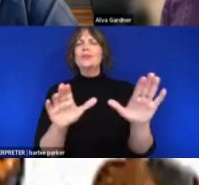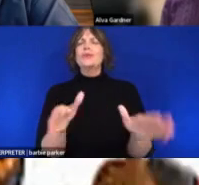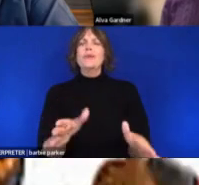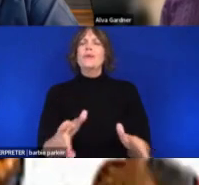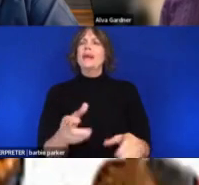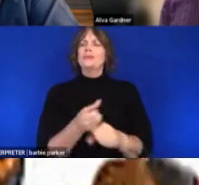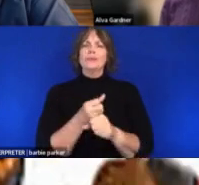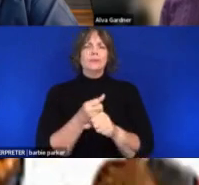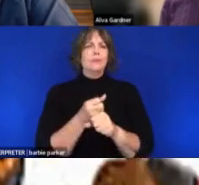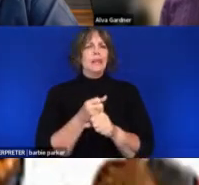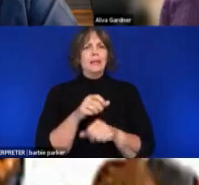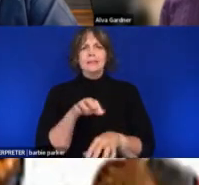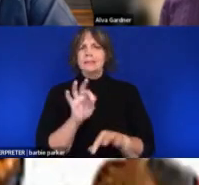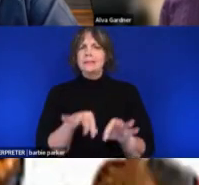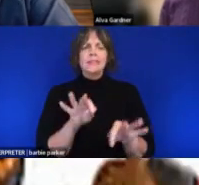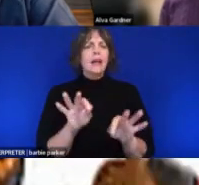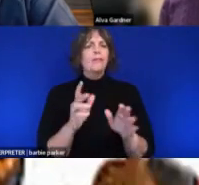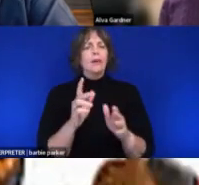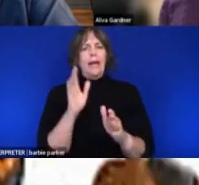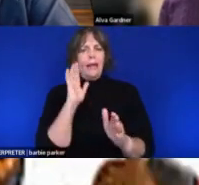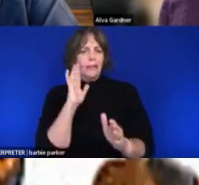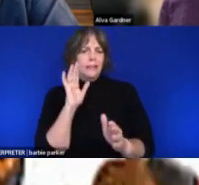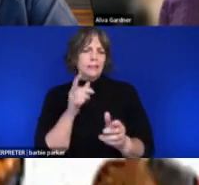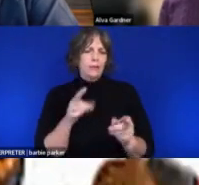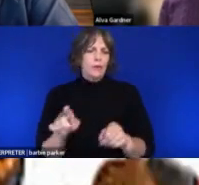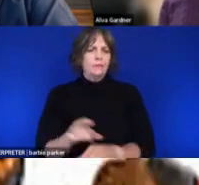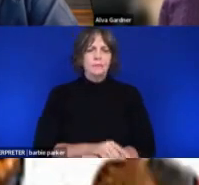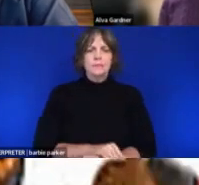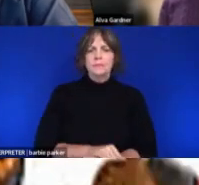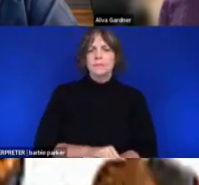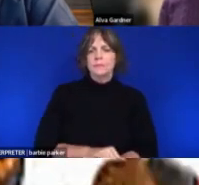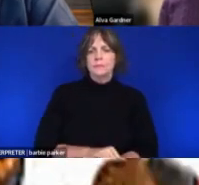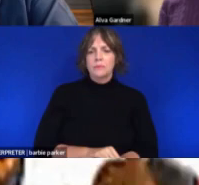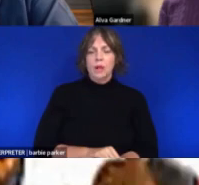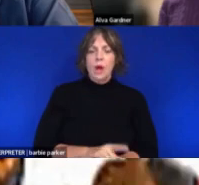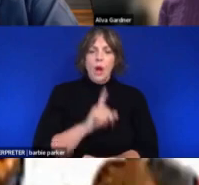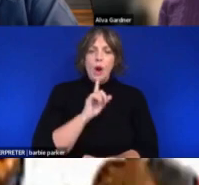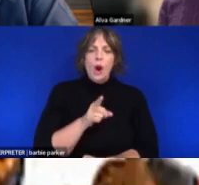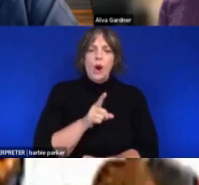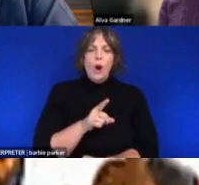and listening going. So we really want to think about, are we really focusing on capturing